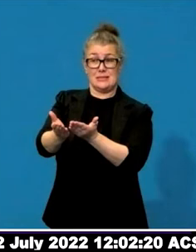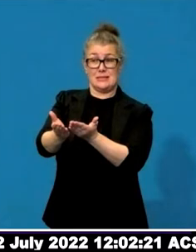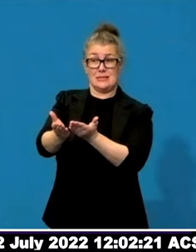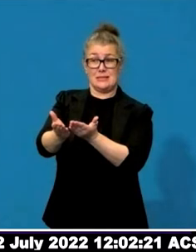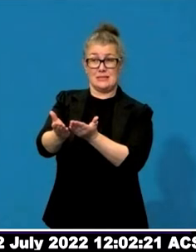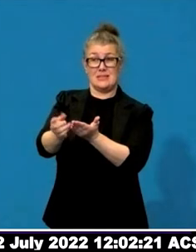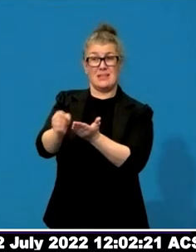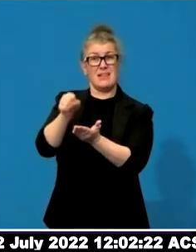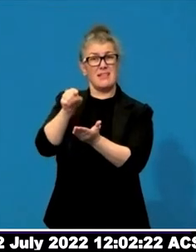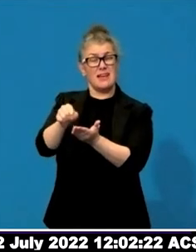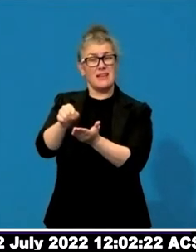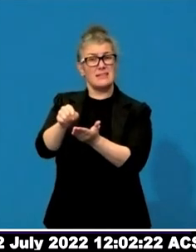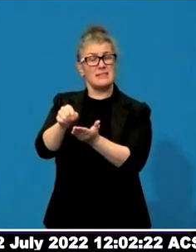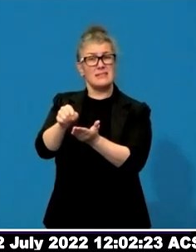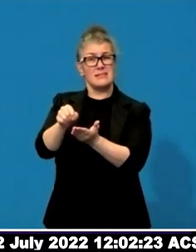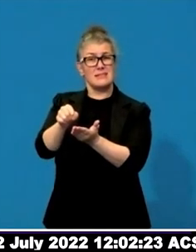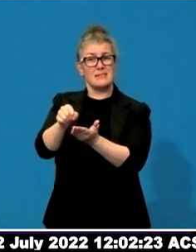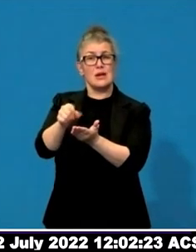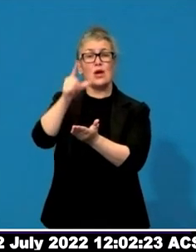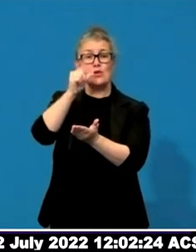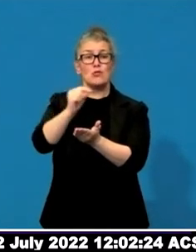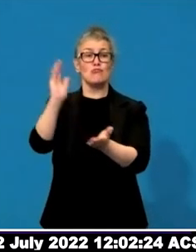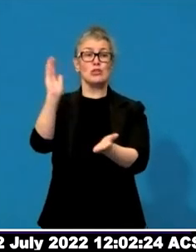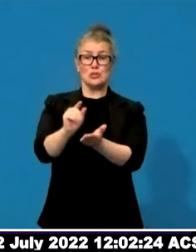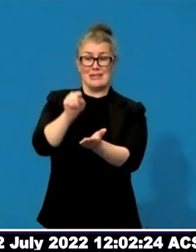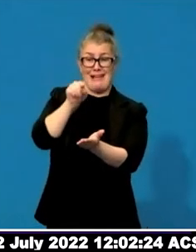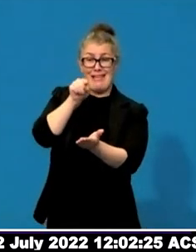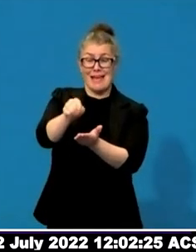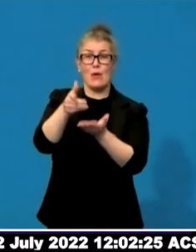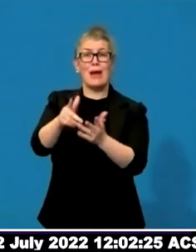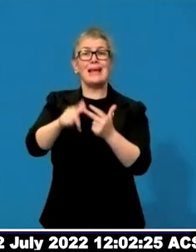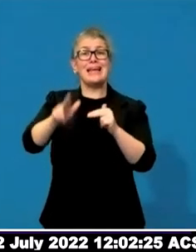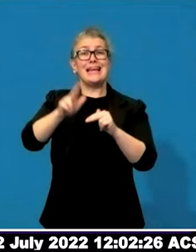if there was more importance or acknowledgment of the importance